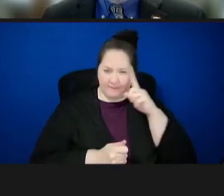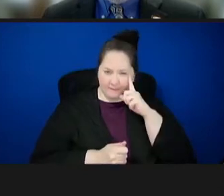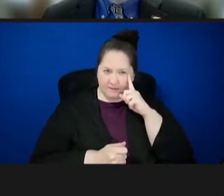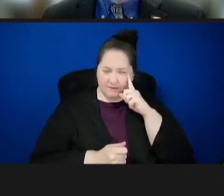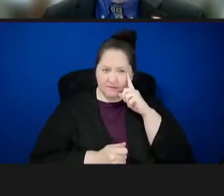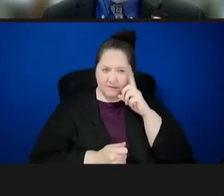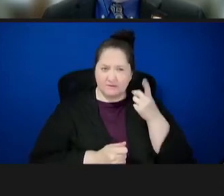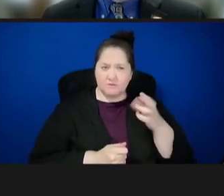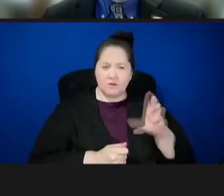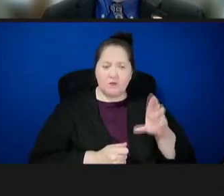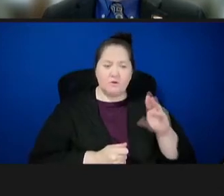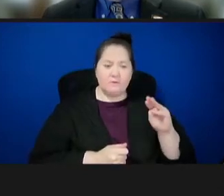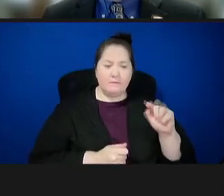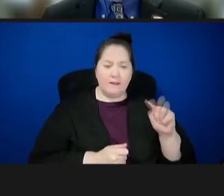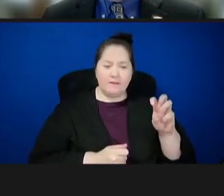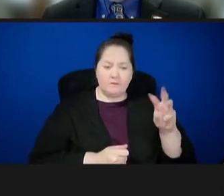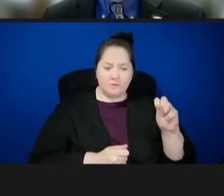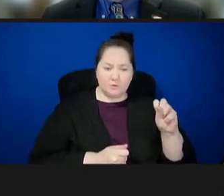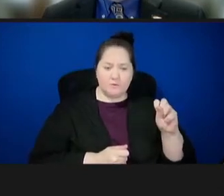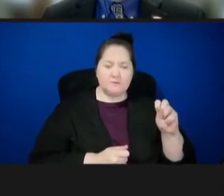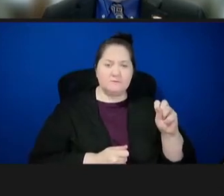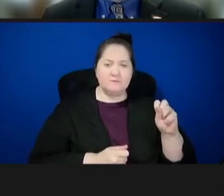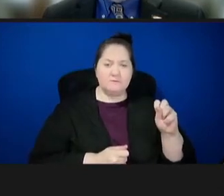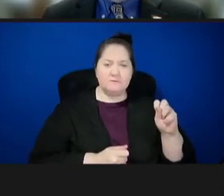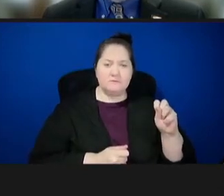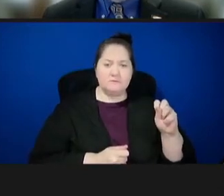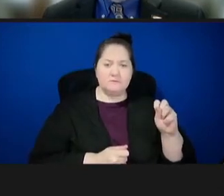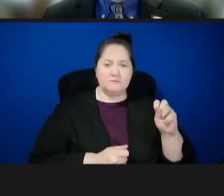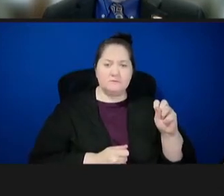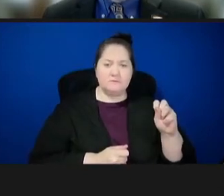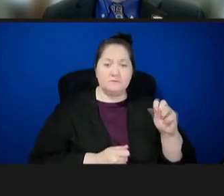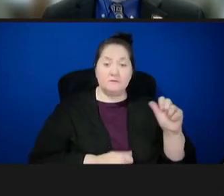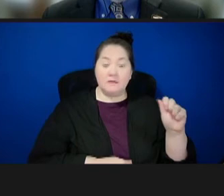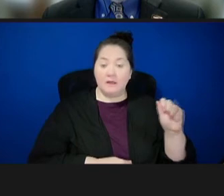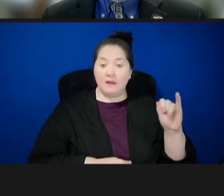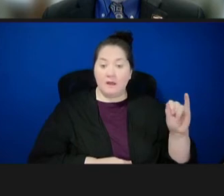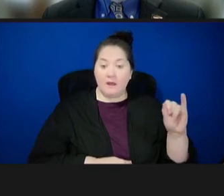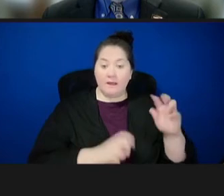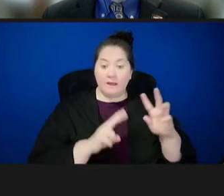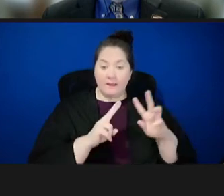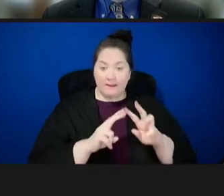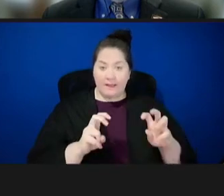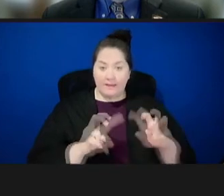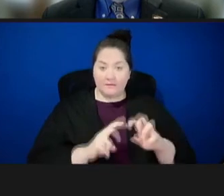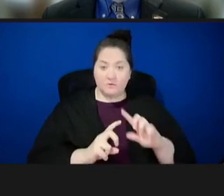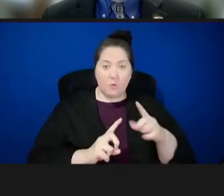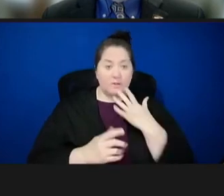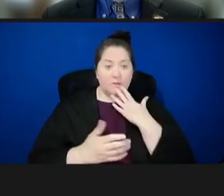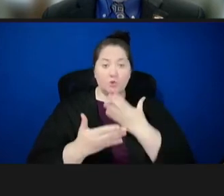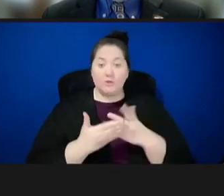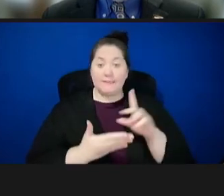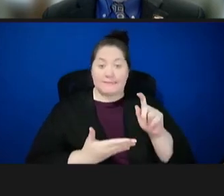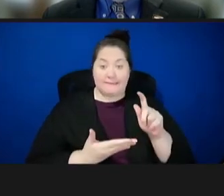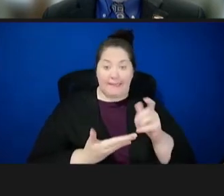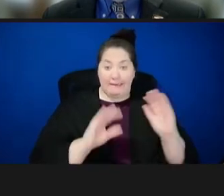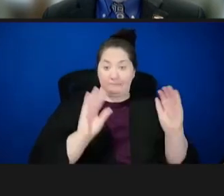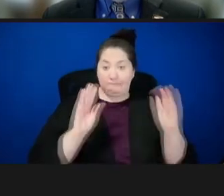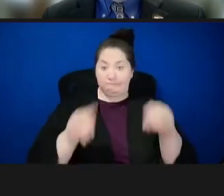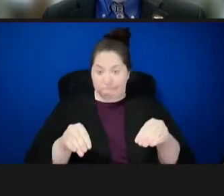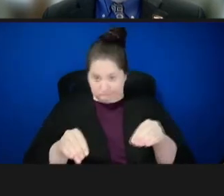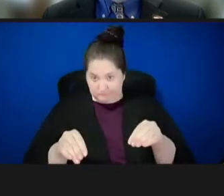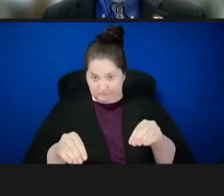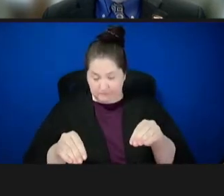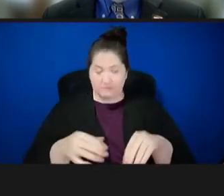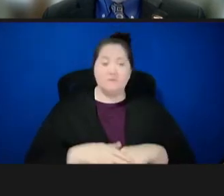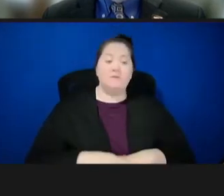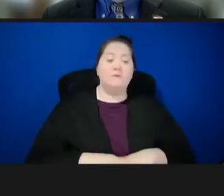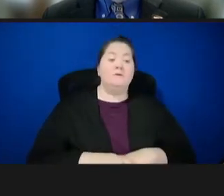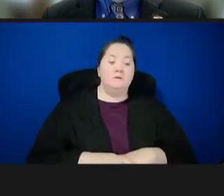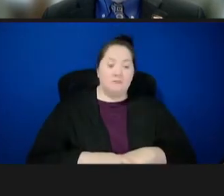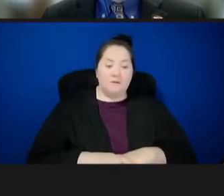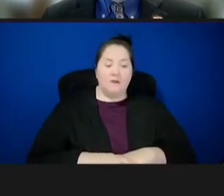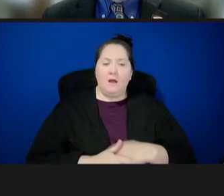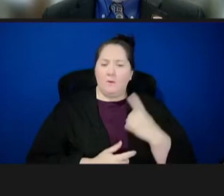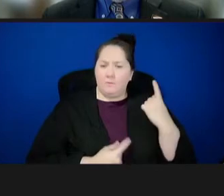Mathew said about the AI analysis is only as good as the data you put in. And I'm wondering about